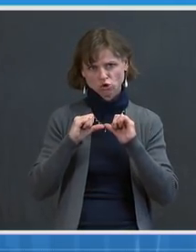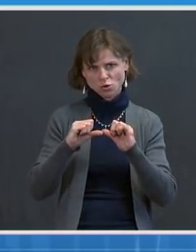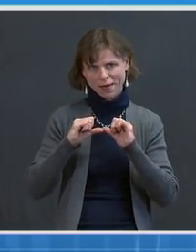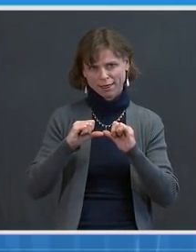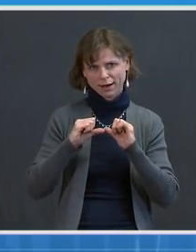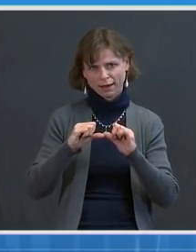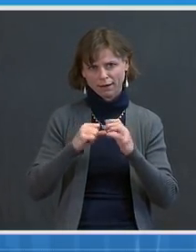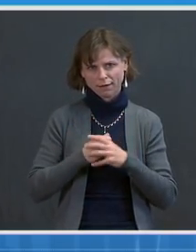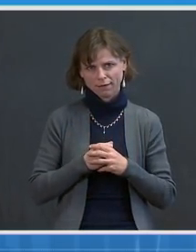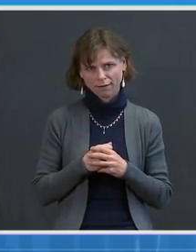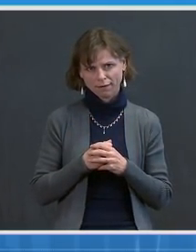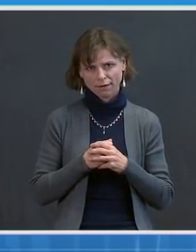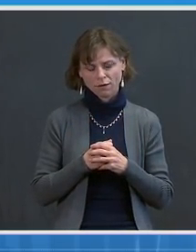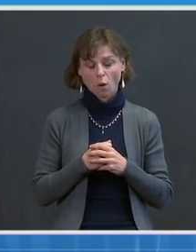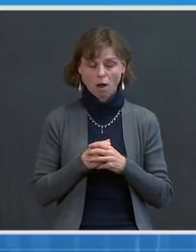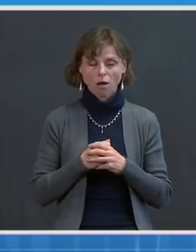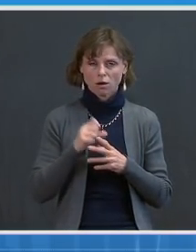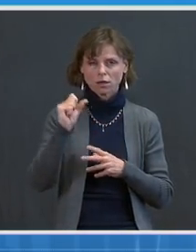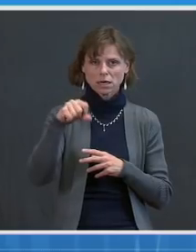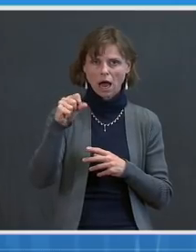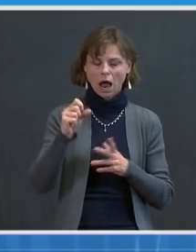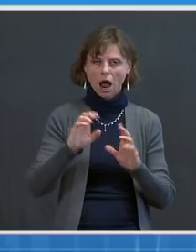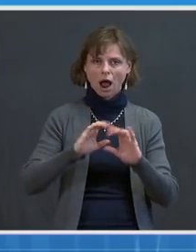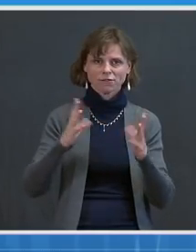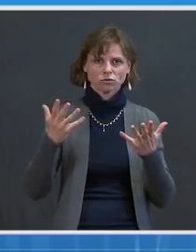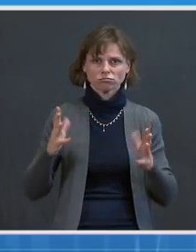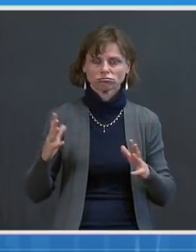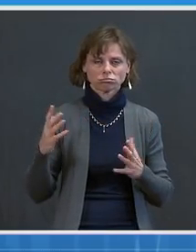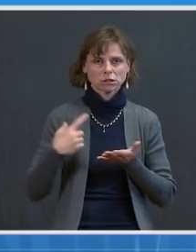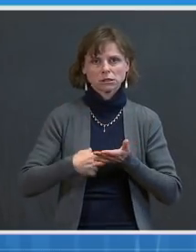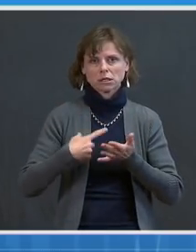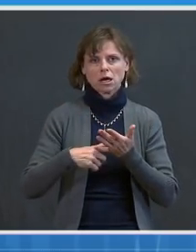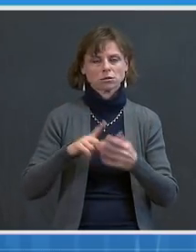I mean, obviously, we've been talking for some time now about why we feel very strongly